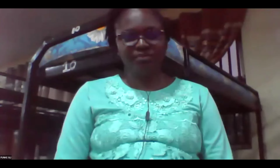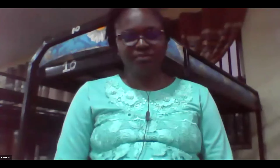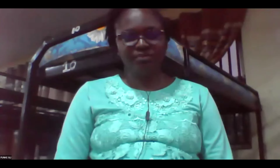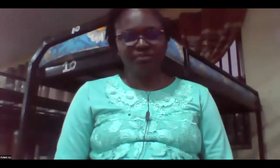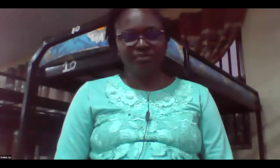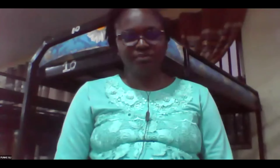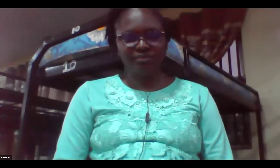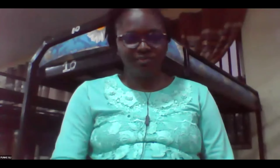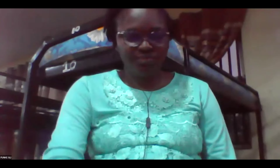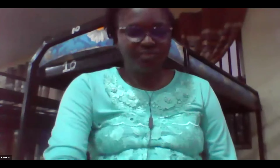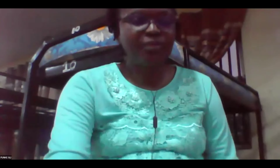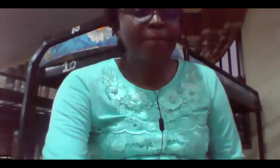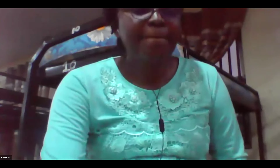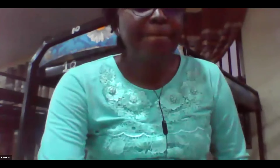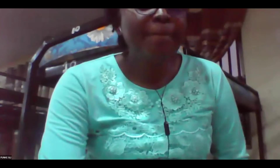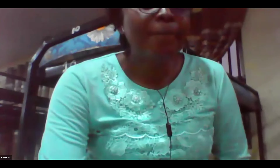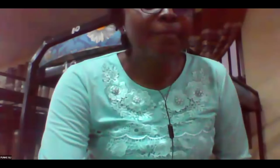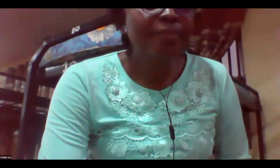Cause I know you asked a question. You wanted to ask a question.